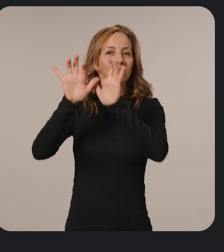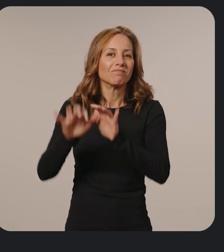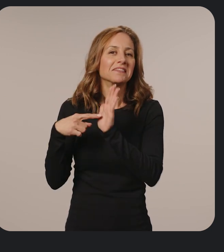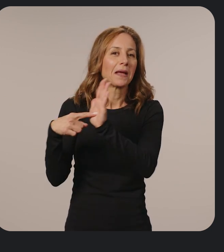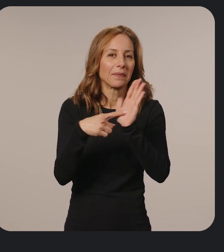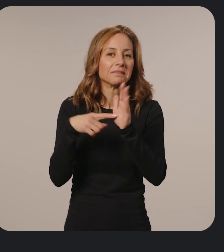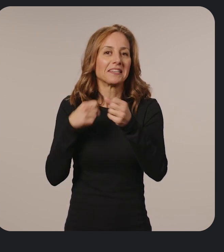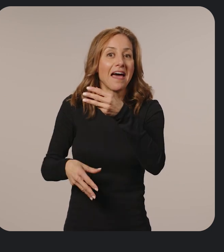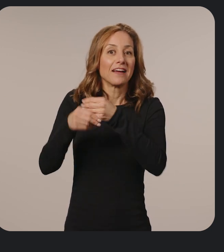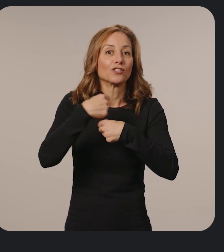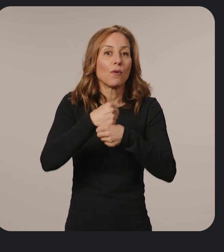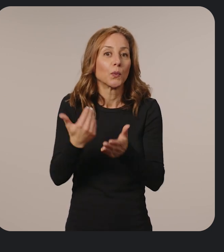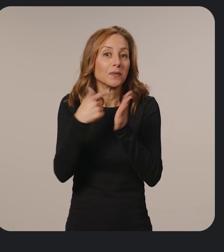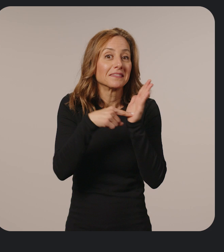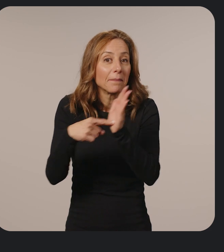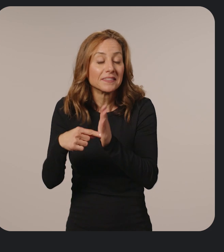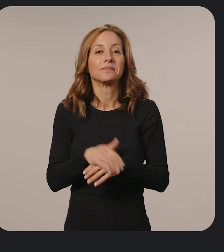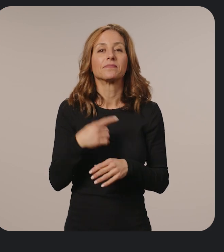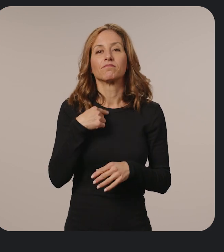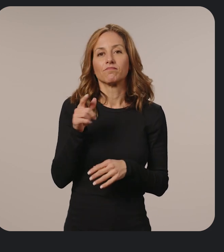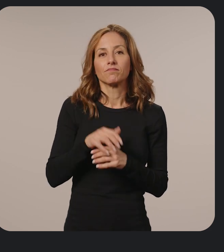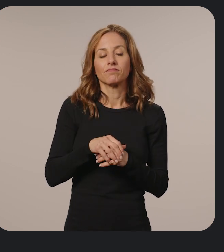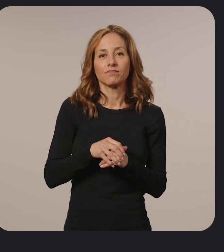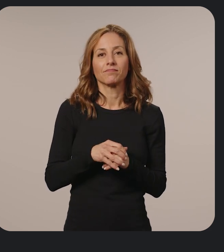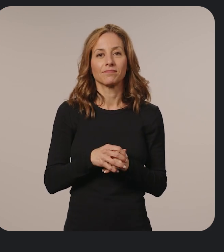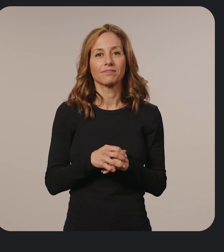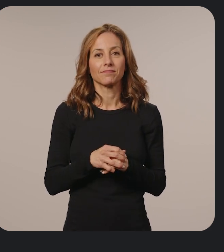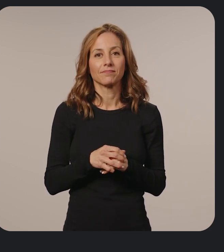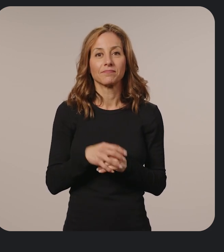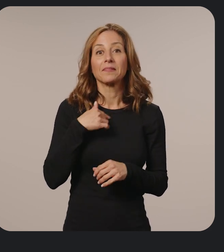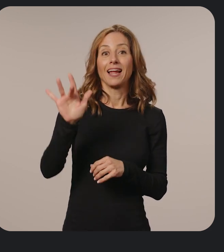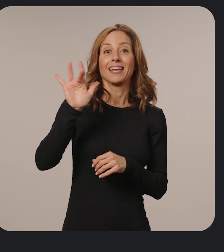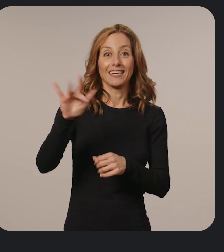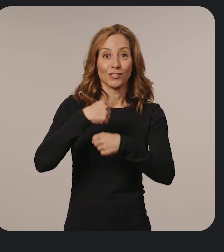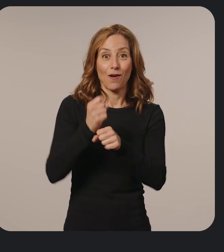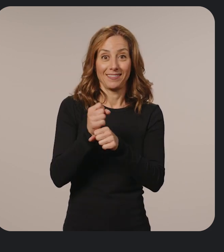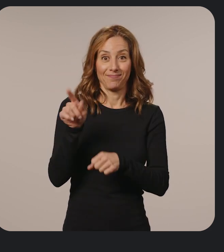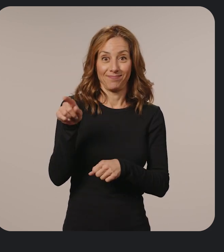can add generated new examples. So when we click the Generate button here,